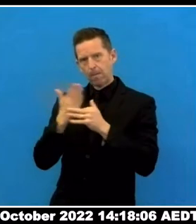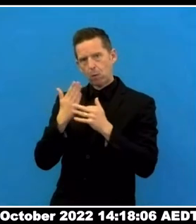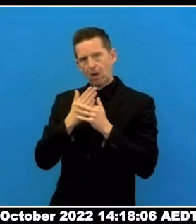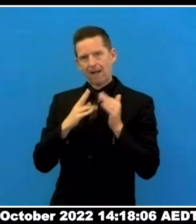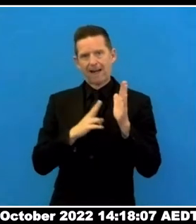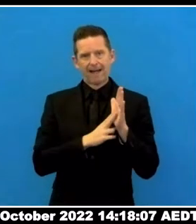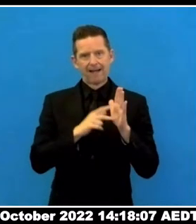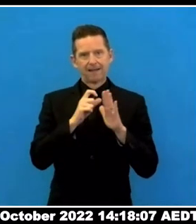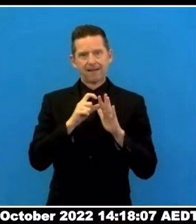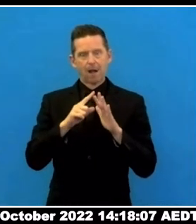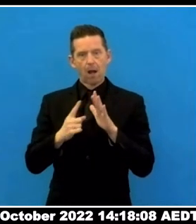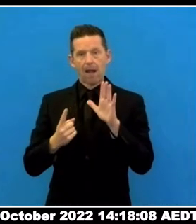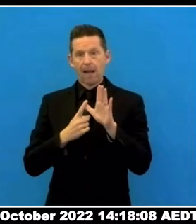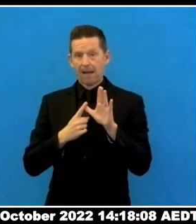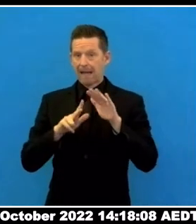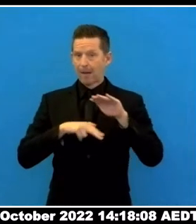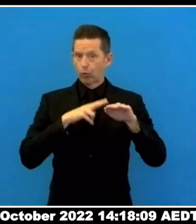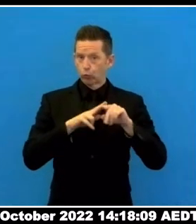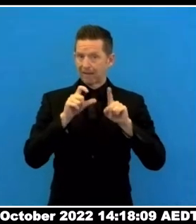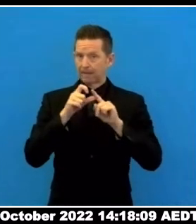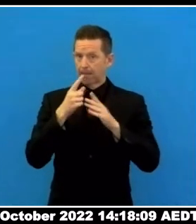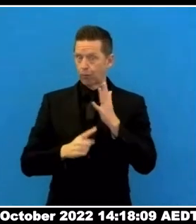the National Disability Insurance Agency,